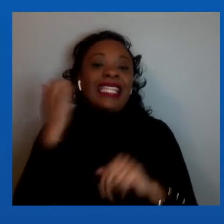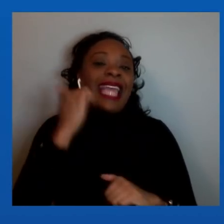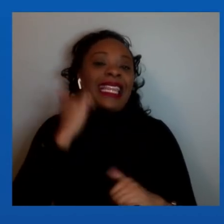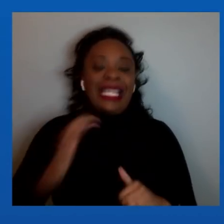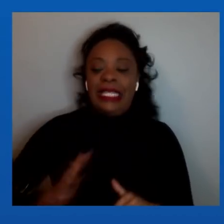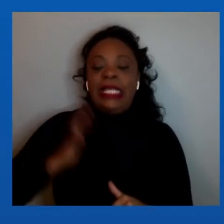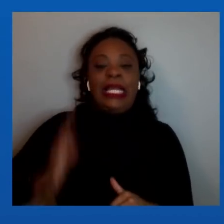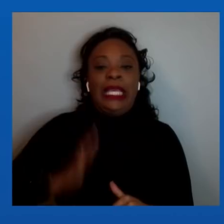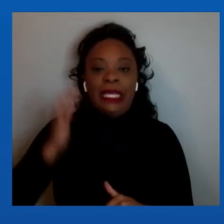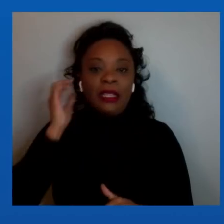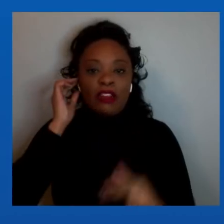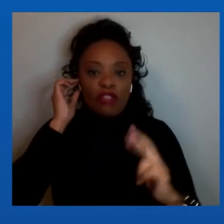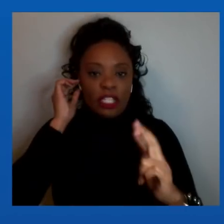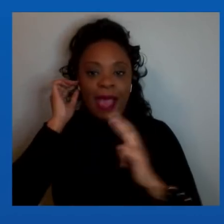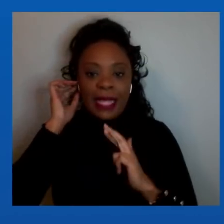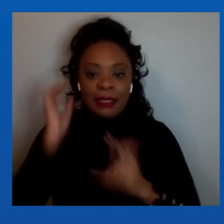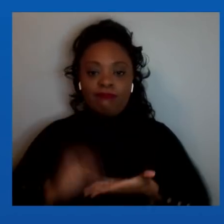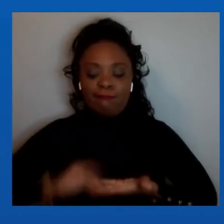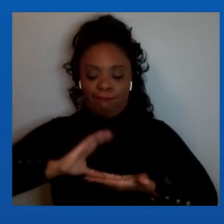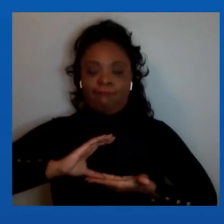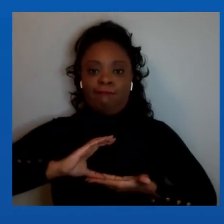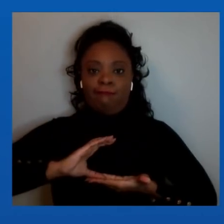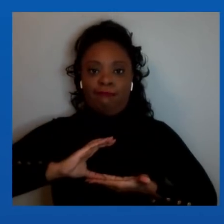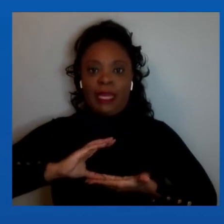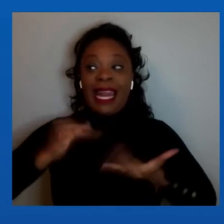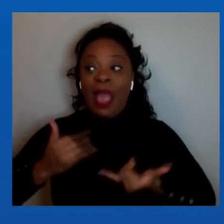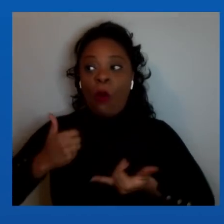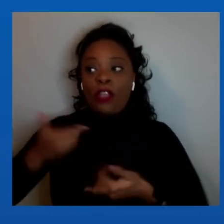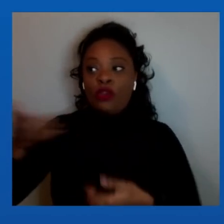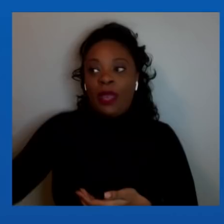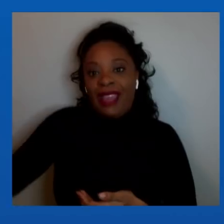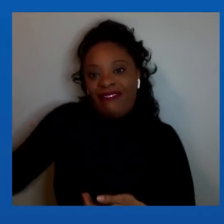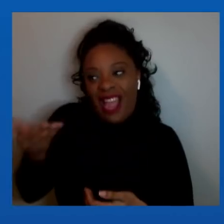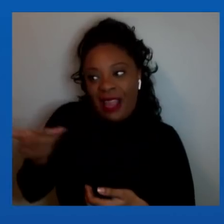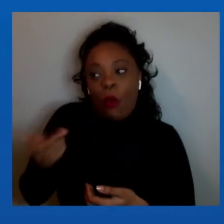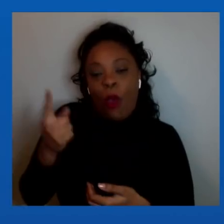With that, I want to bring on one of those grassroots champions.